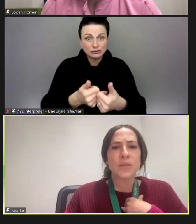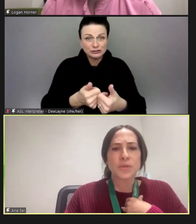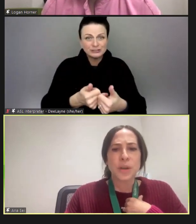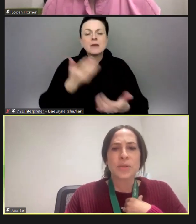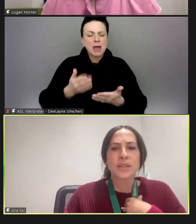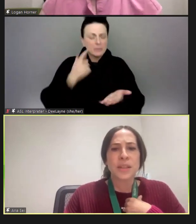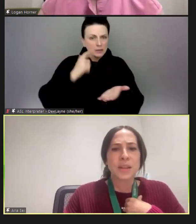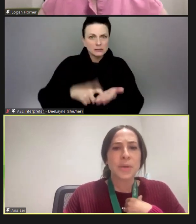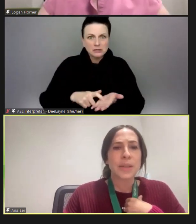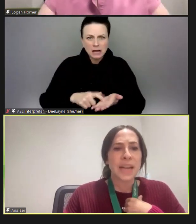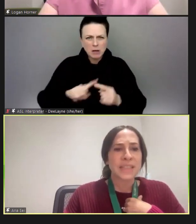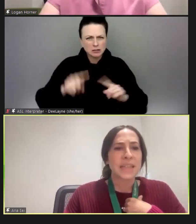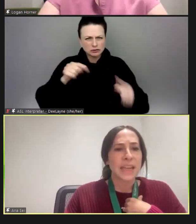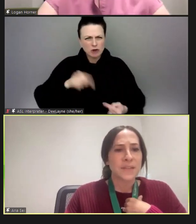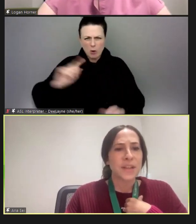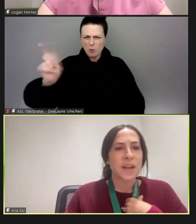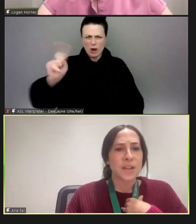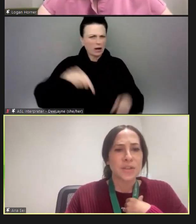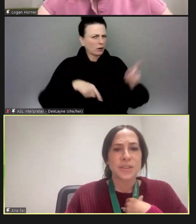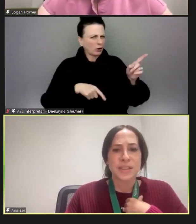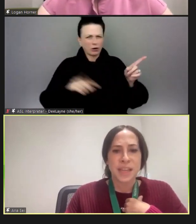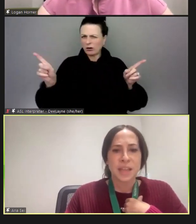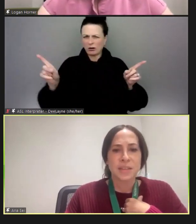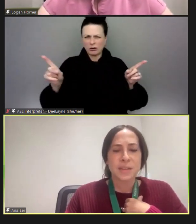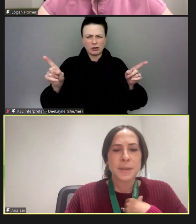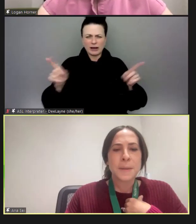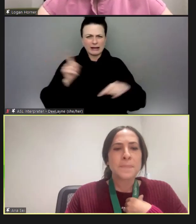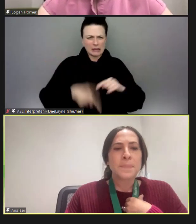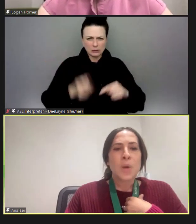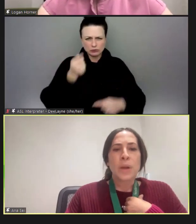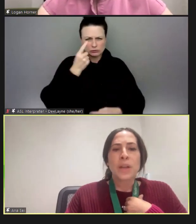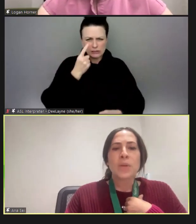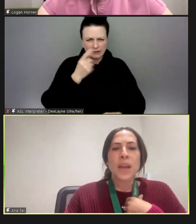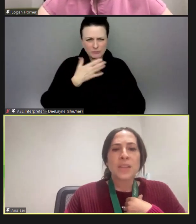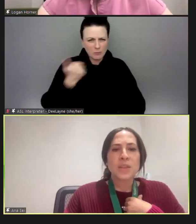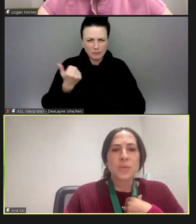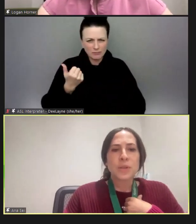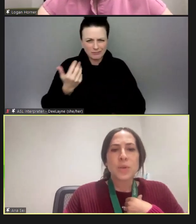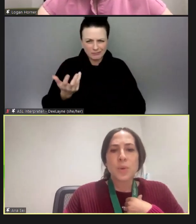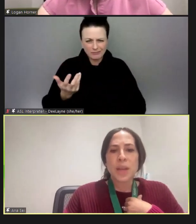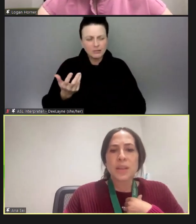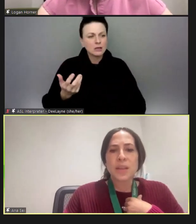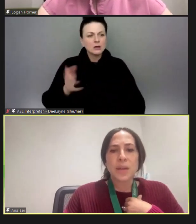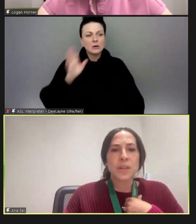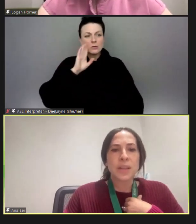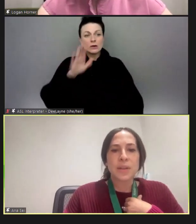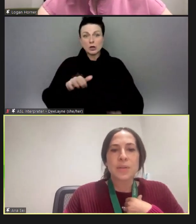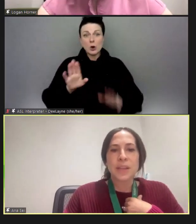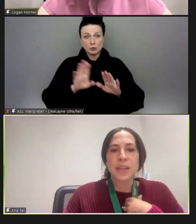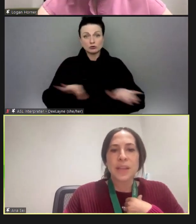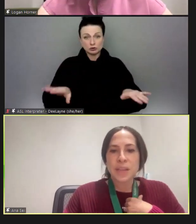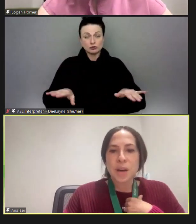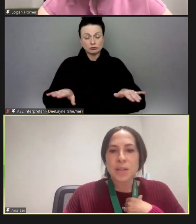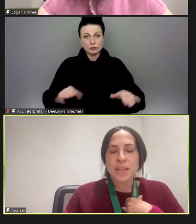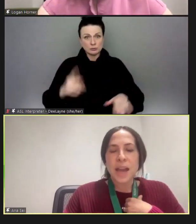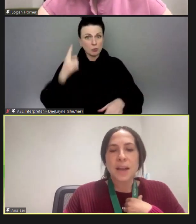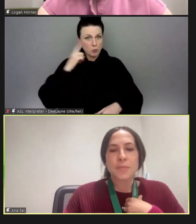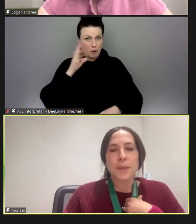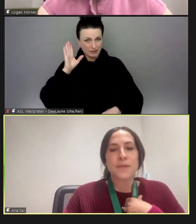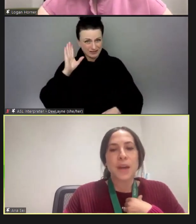struggle to localize and even understand stand we know that children with a